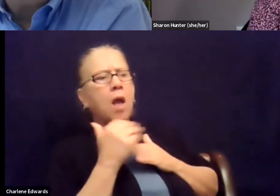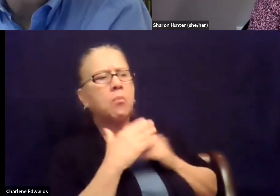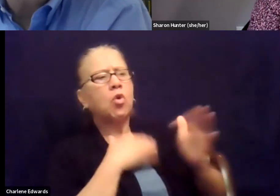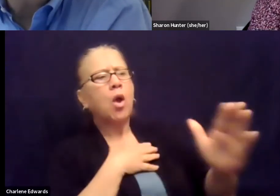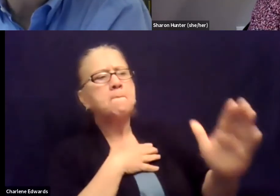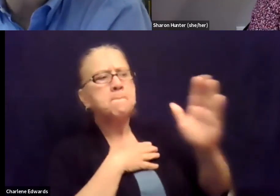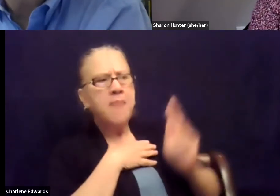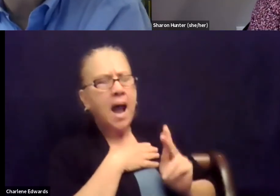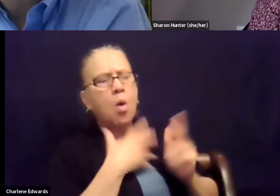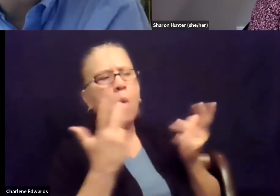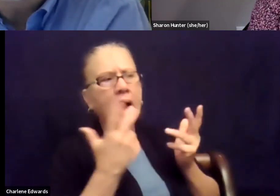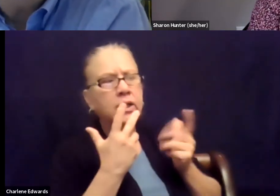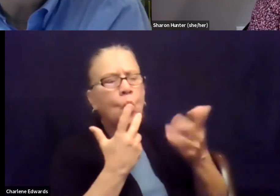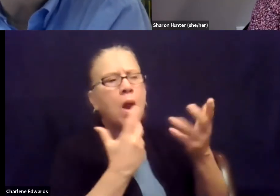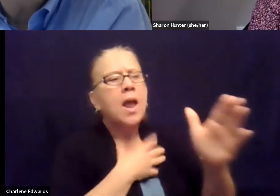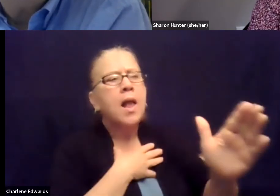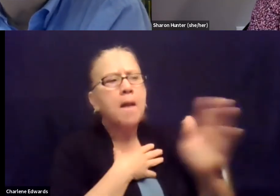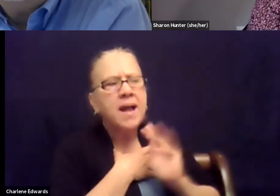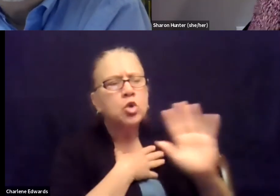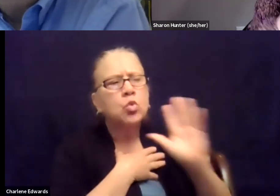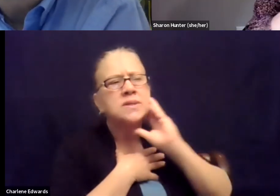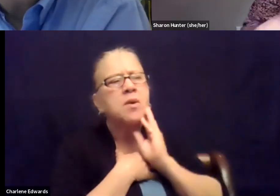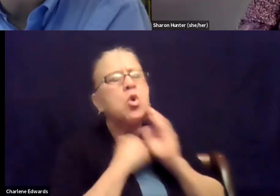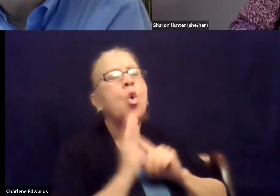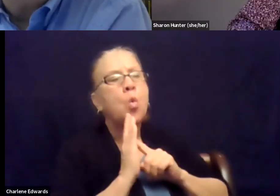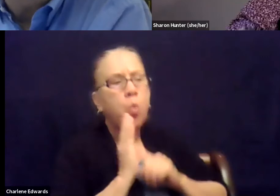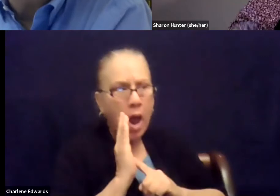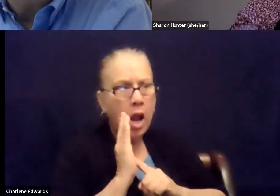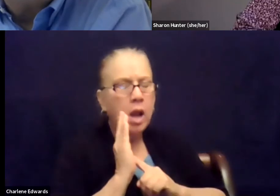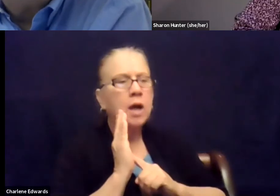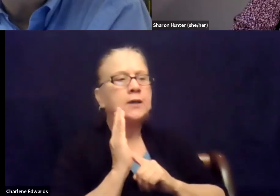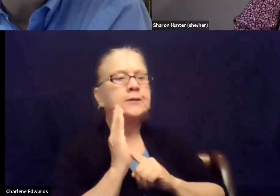of experience would you want to come back first, and build around those experiences.